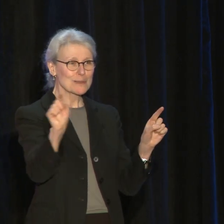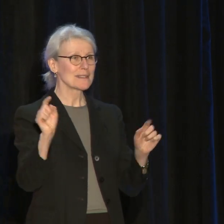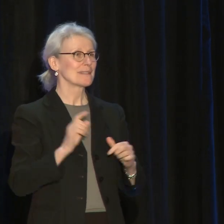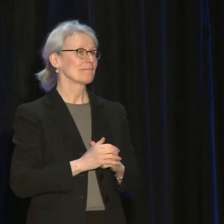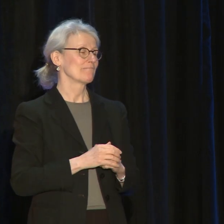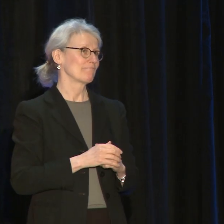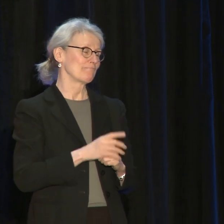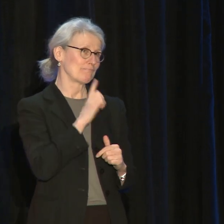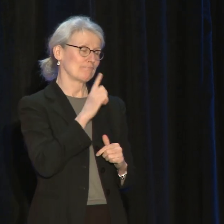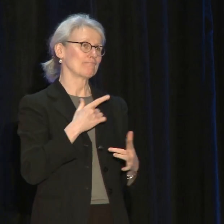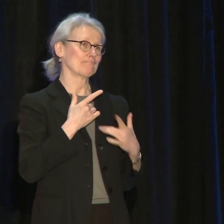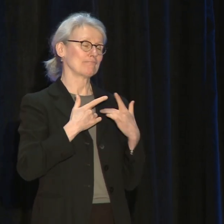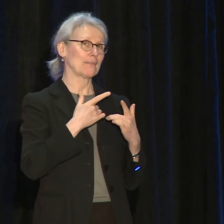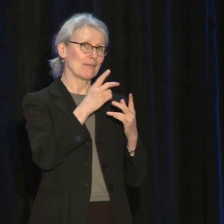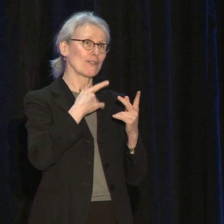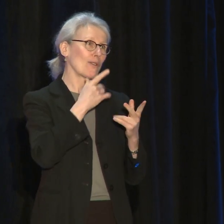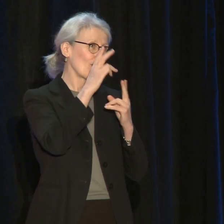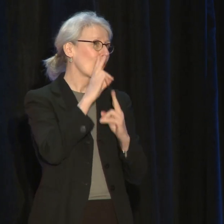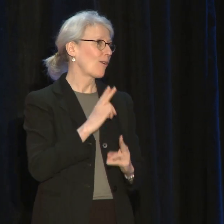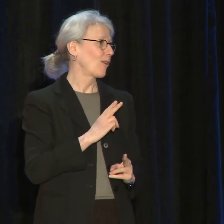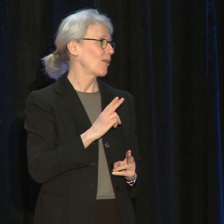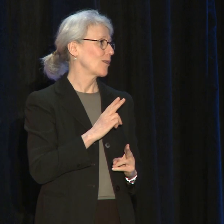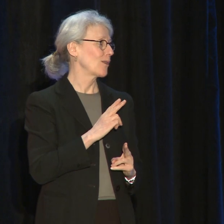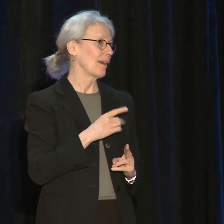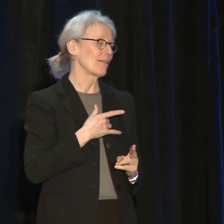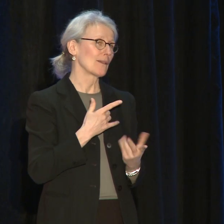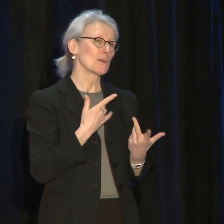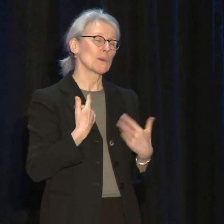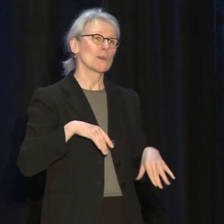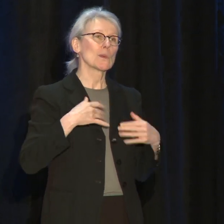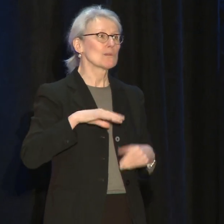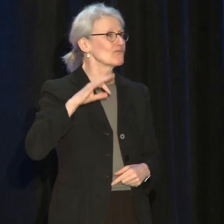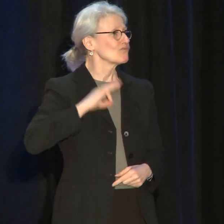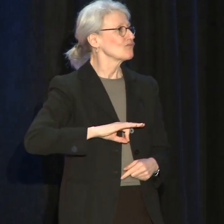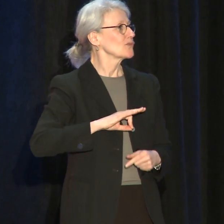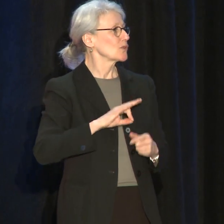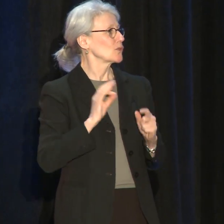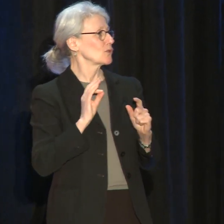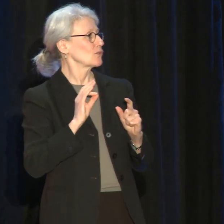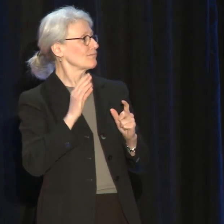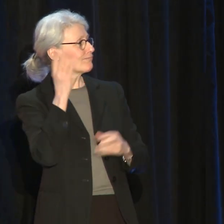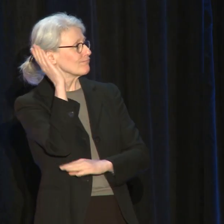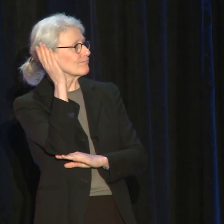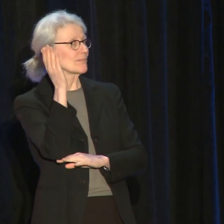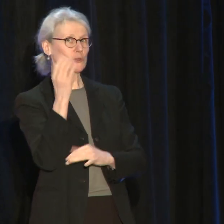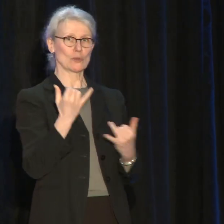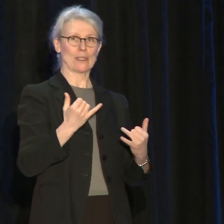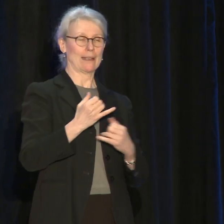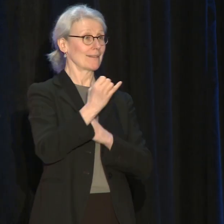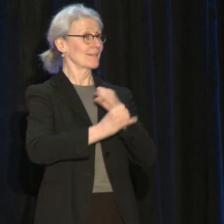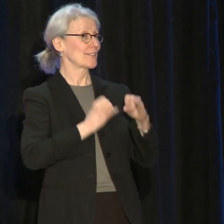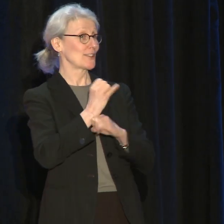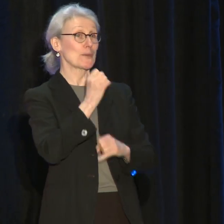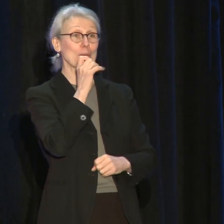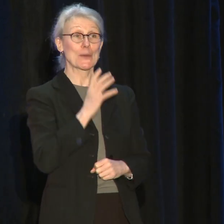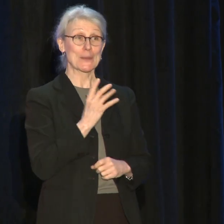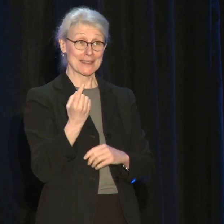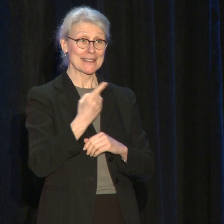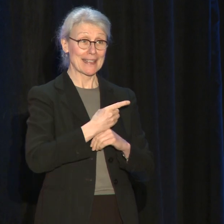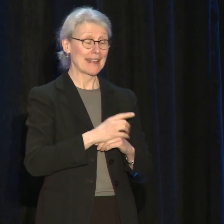honor and privilege to be able to address you on International women's day, share my birthday with